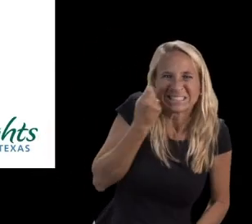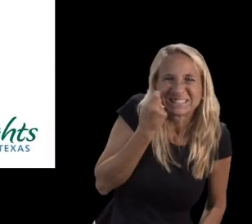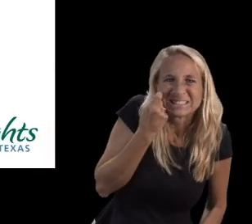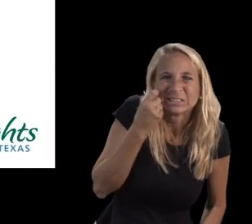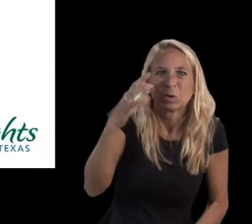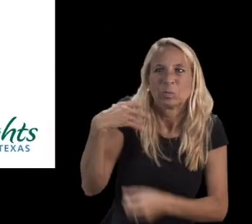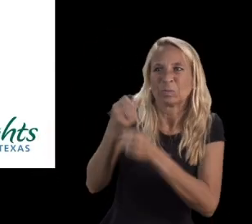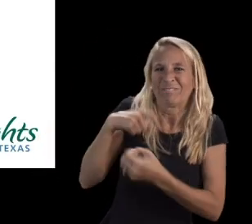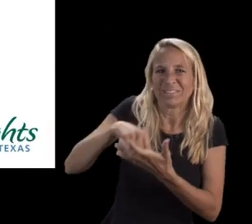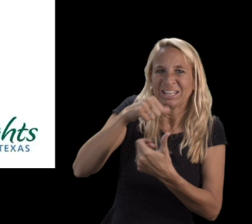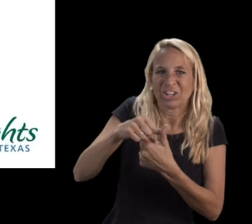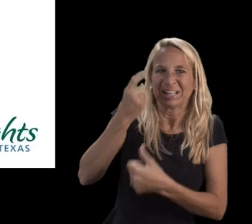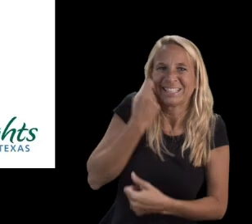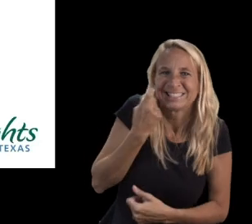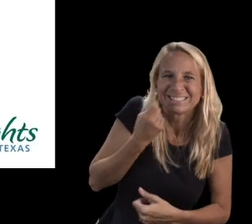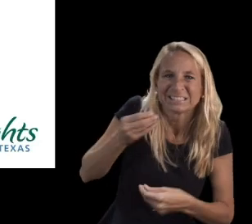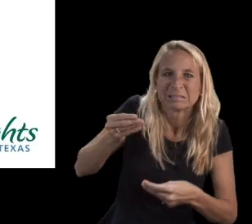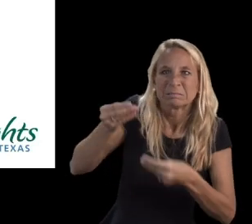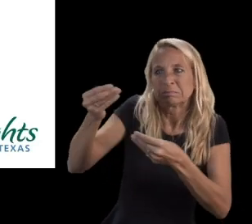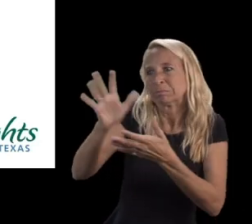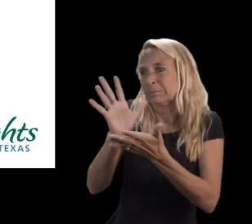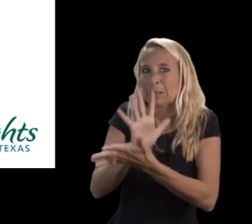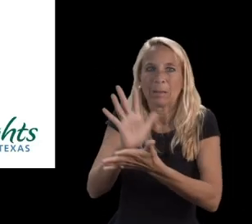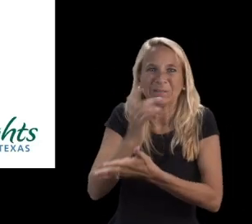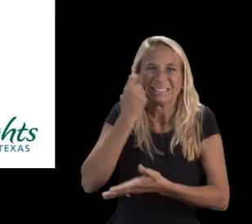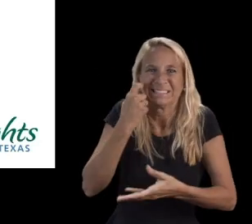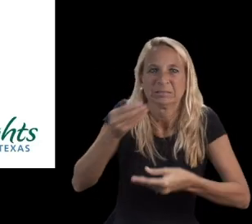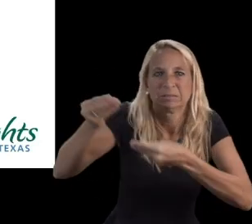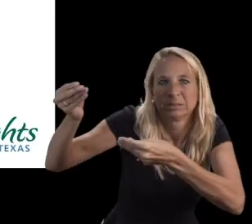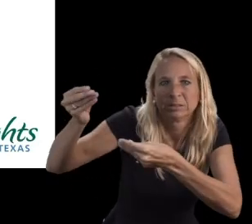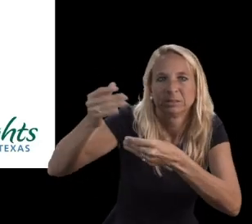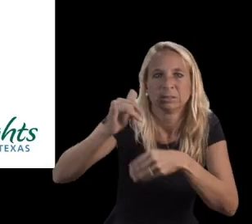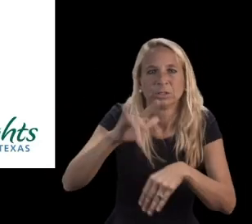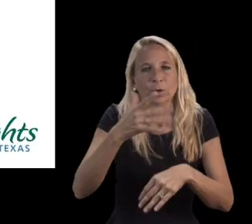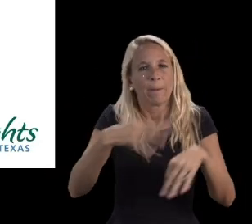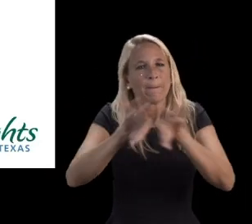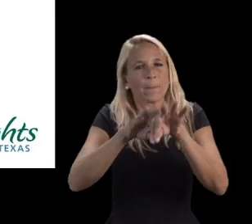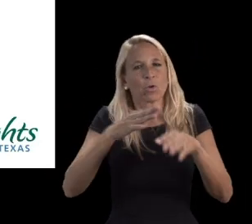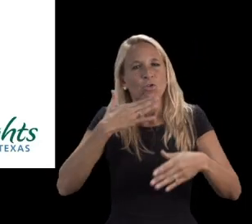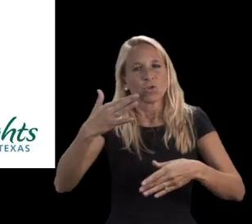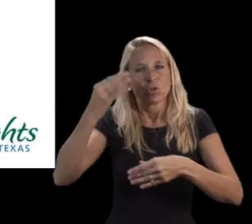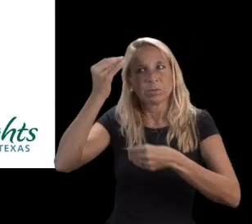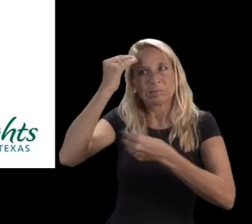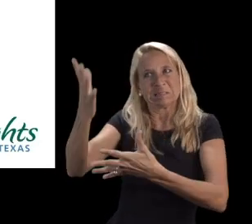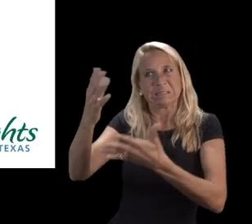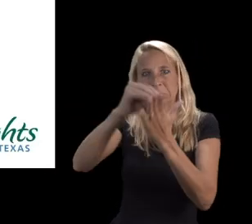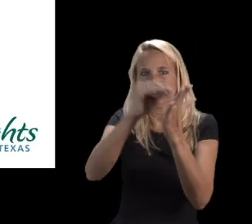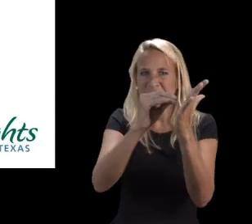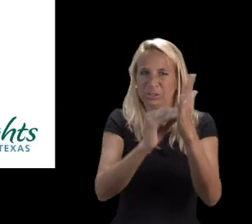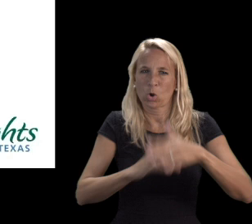I received this letter, I received this documentation, whatever it is and would like to keep the hearing record